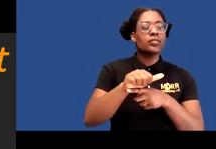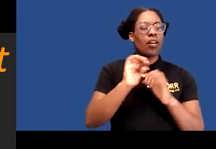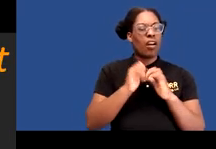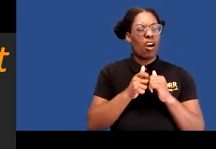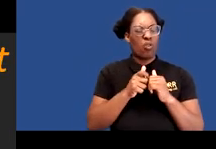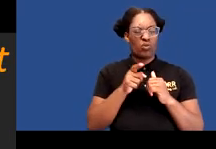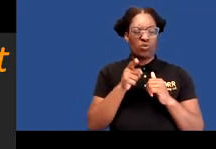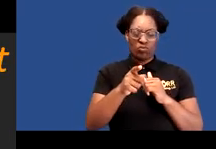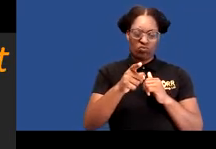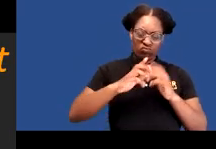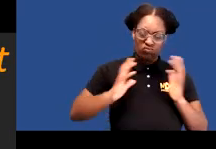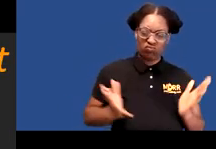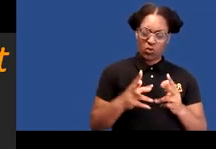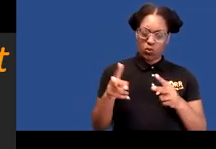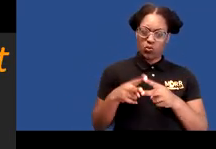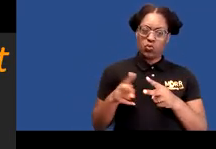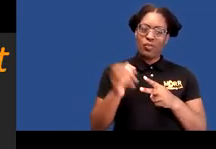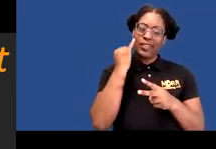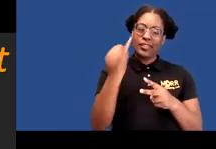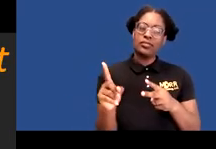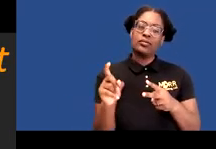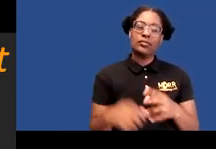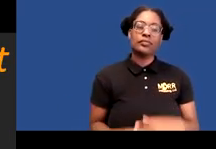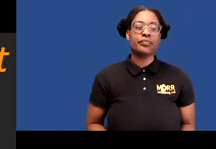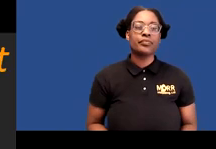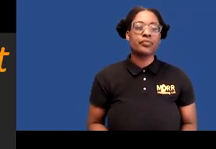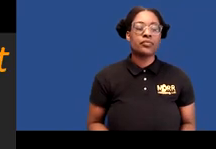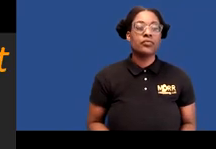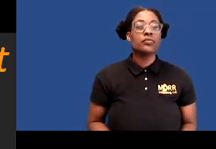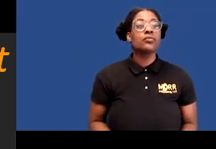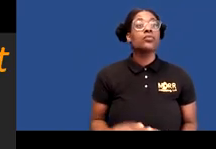Here's how we're going to do this. I've created some Padlets for us to use.